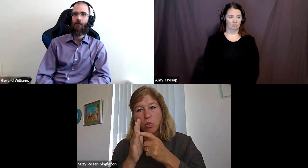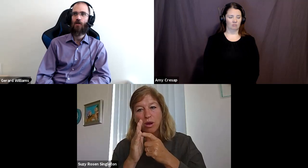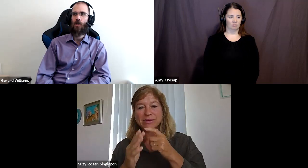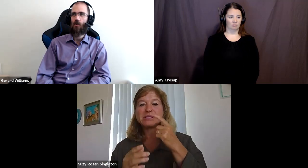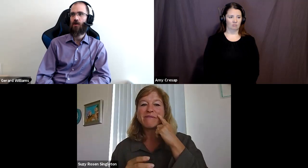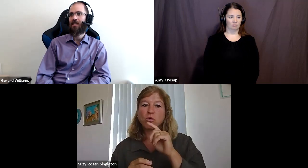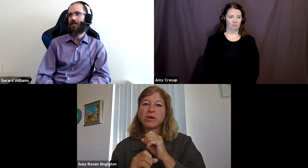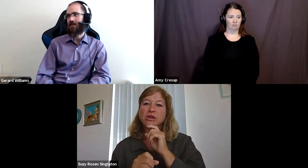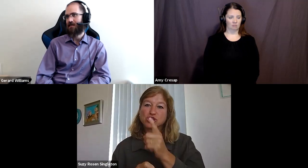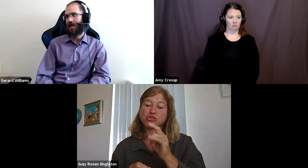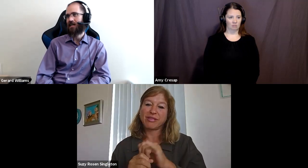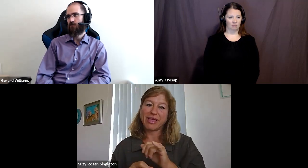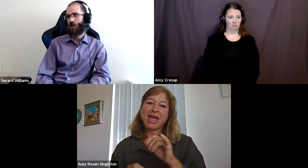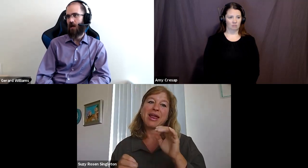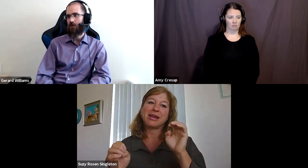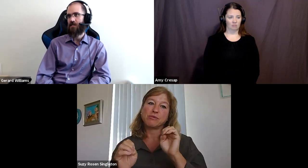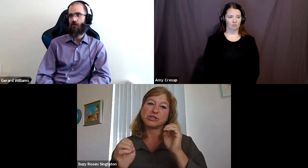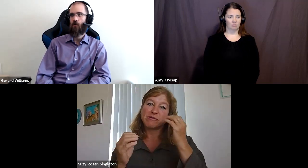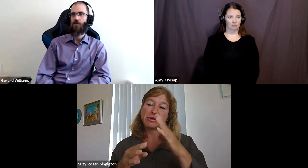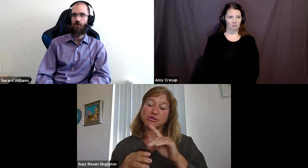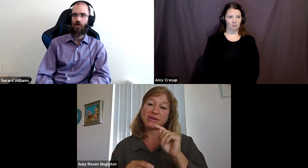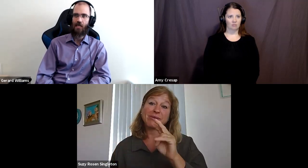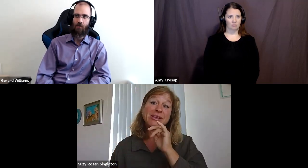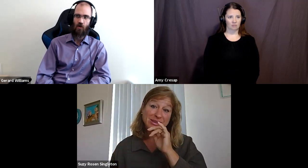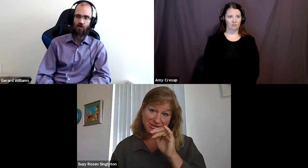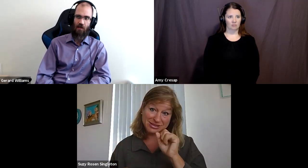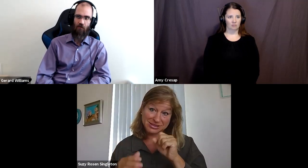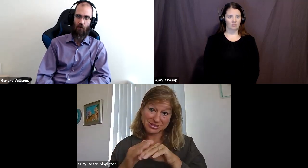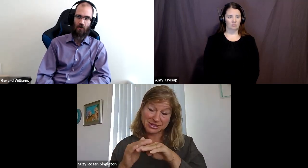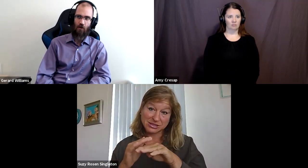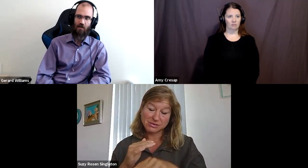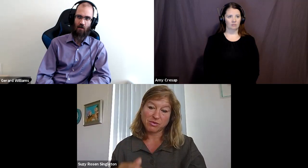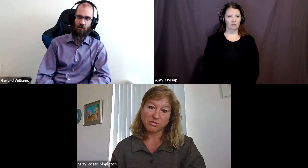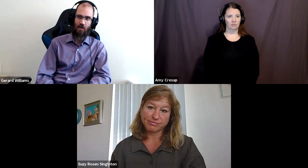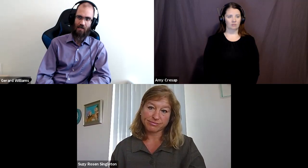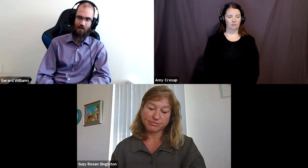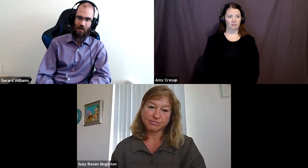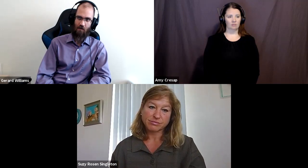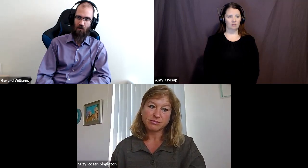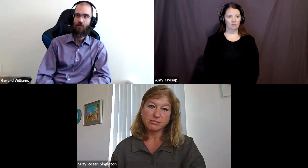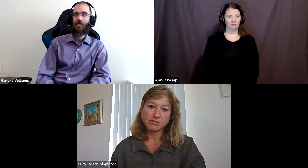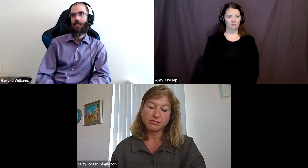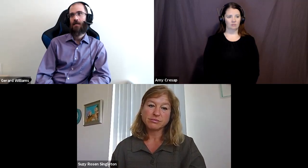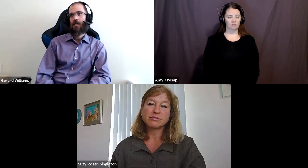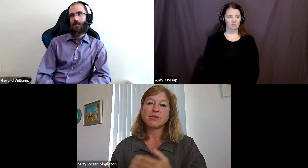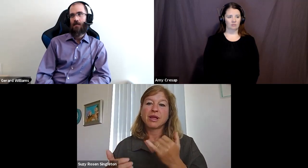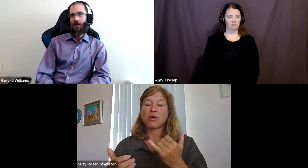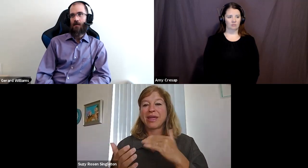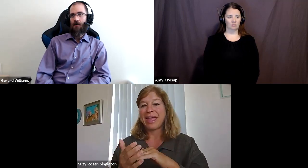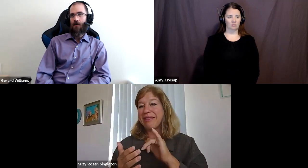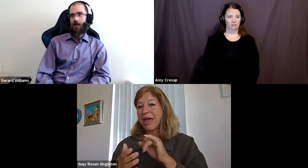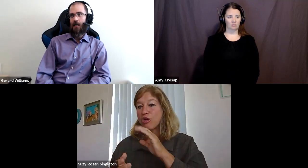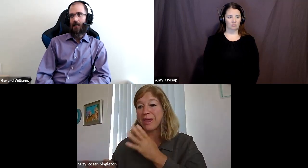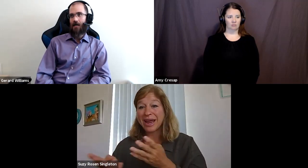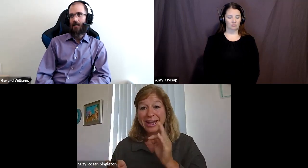know the exact requirements for ensuring that emergency information on television is accessible.